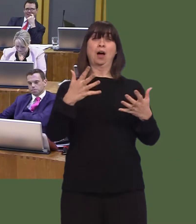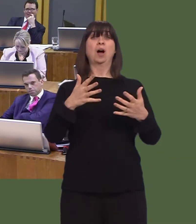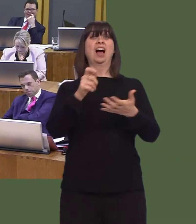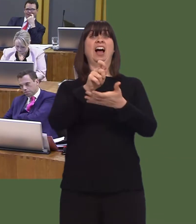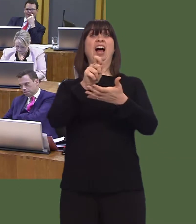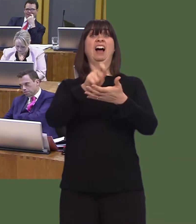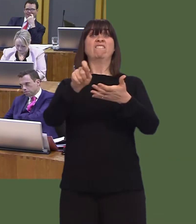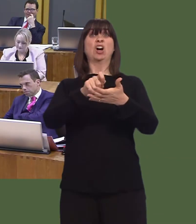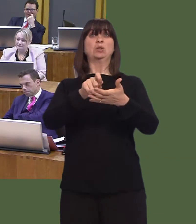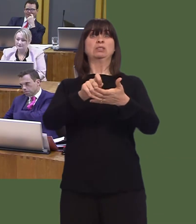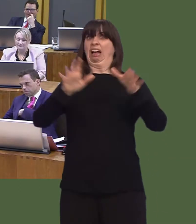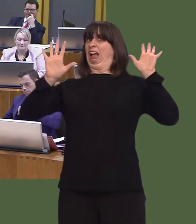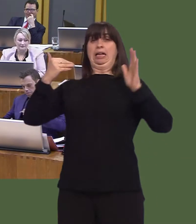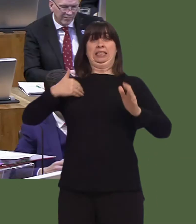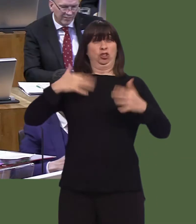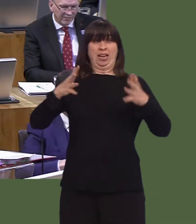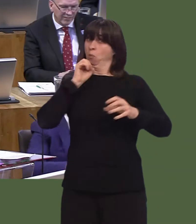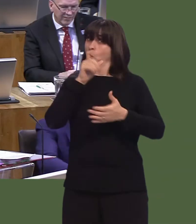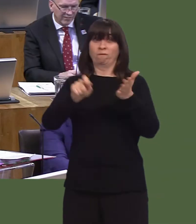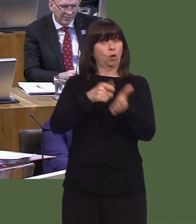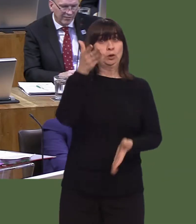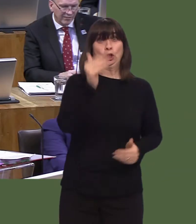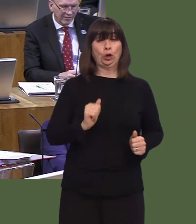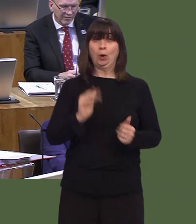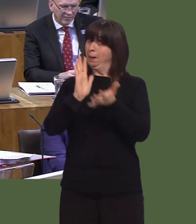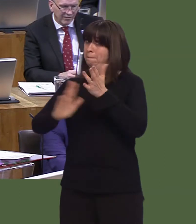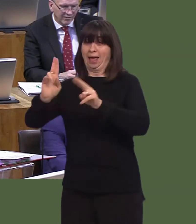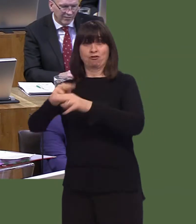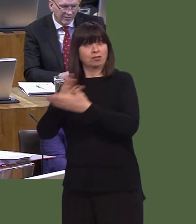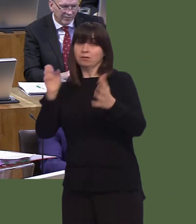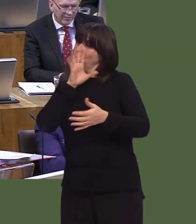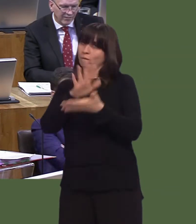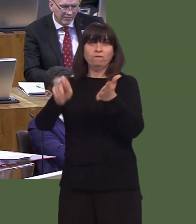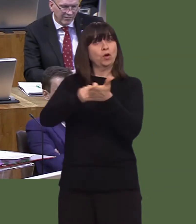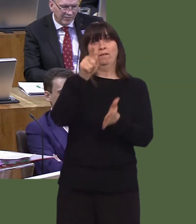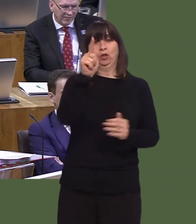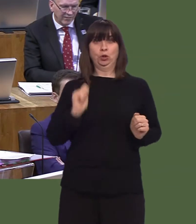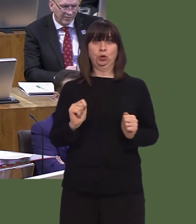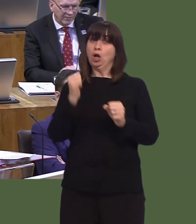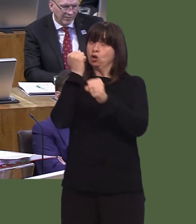votes of teachers, the votes of parents, the votes of governors, the votes of grandparents,